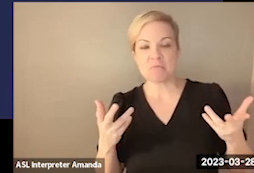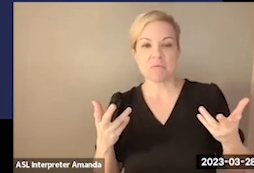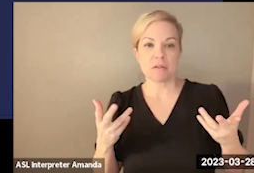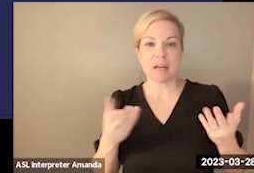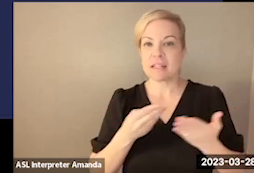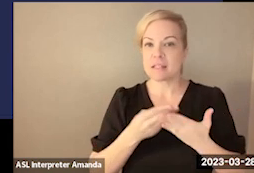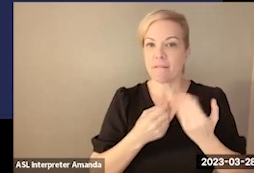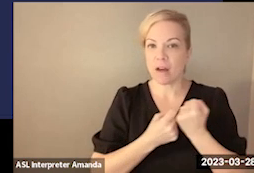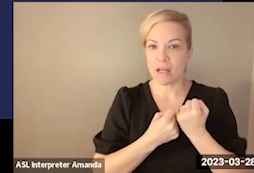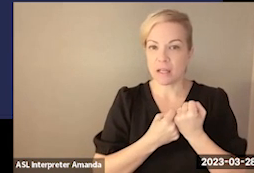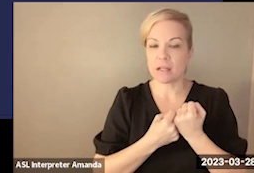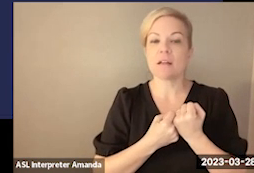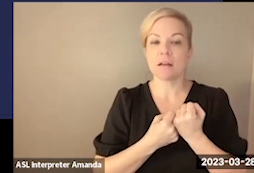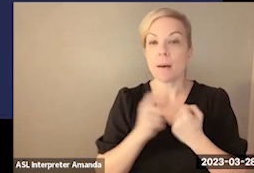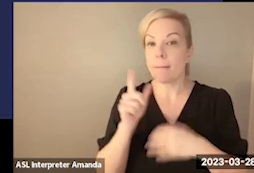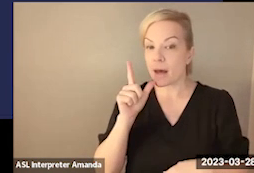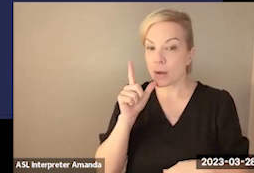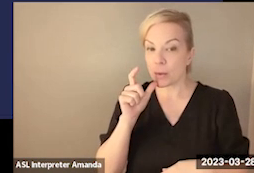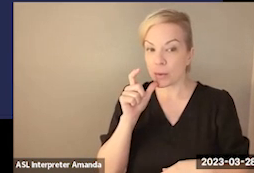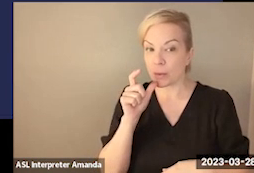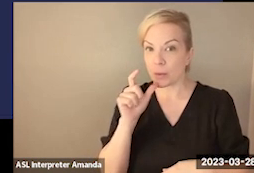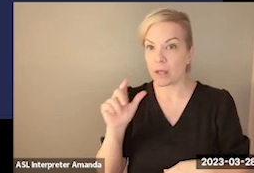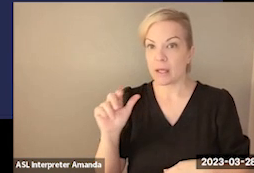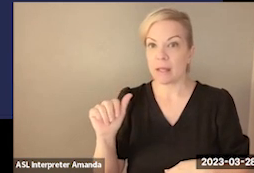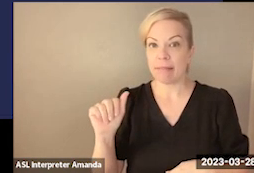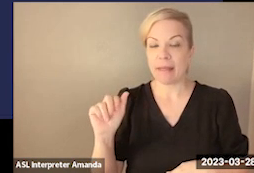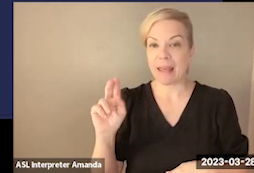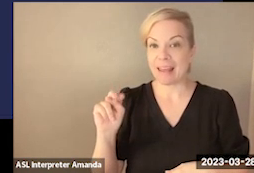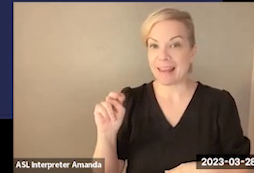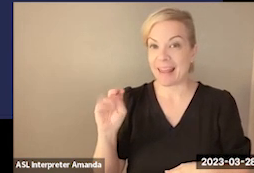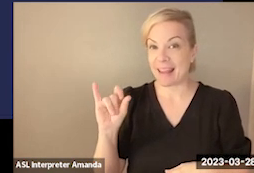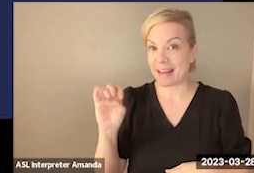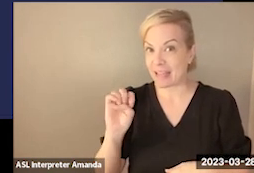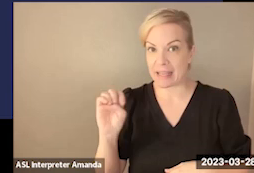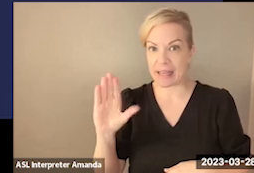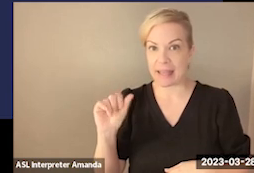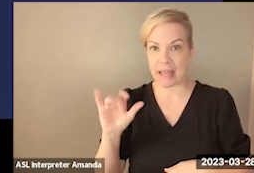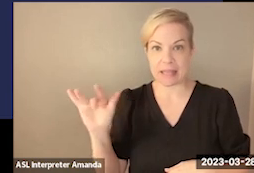Debbie Stine, Science & Technology Policy Academy: by the any Casey foundation, and it shows